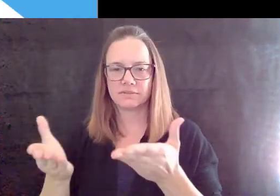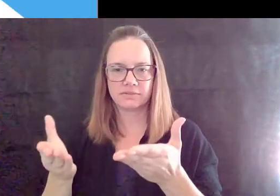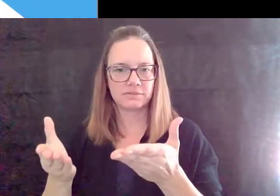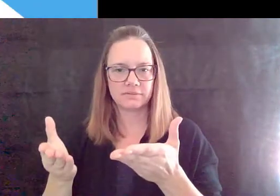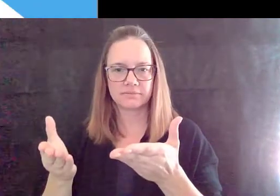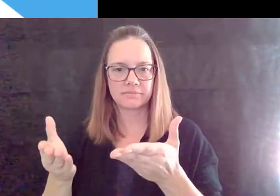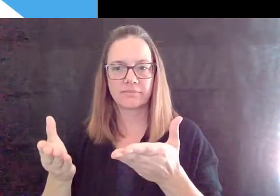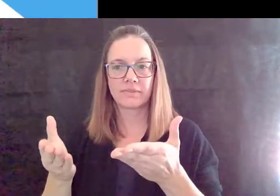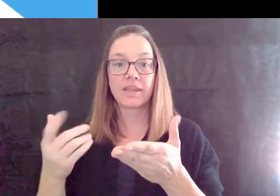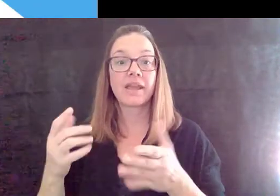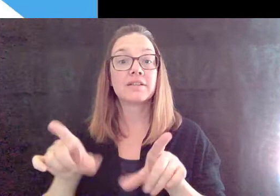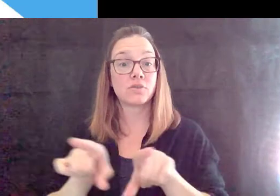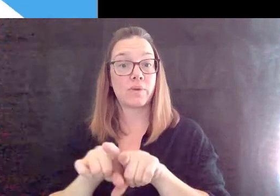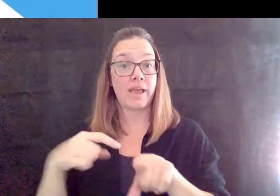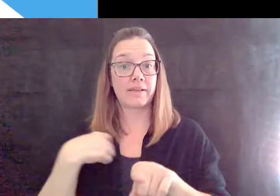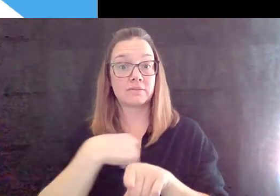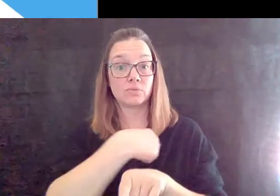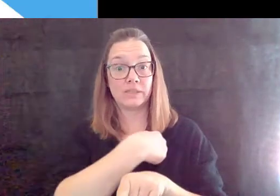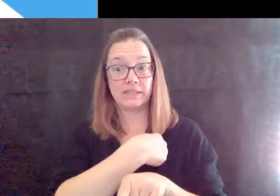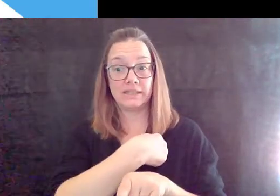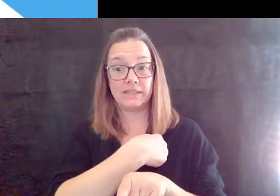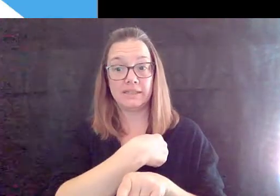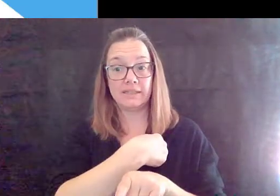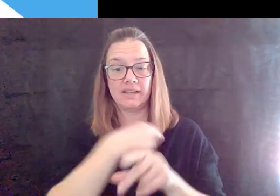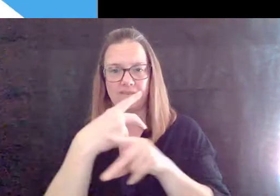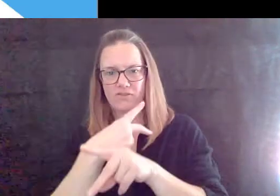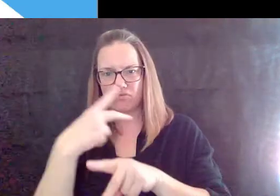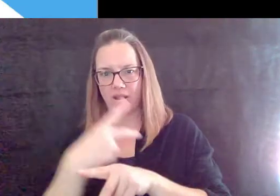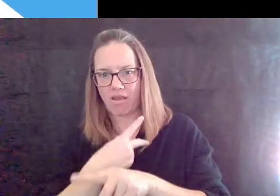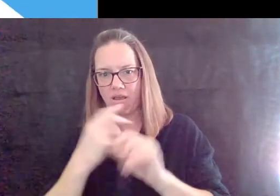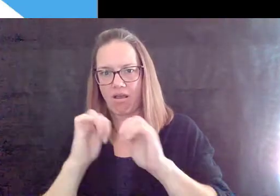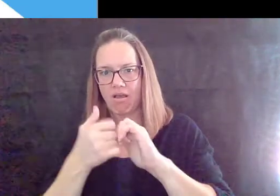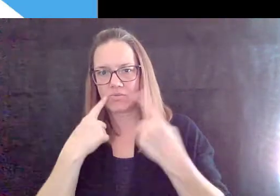And so as we wrap into how does this work,